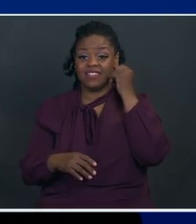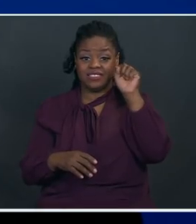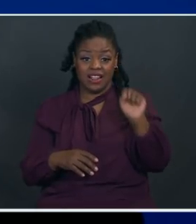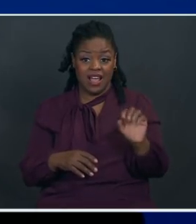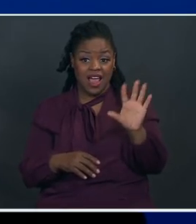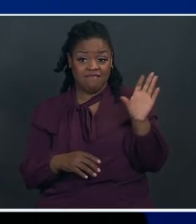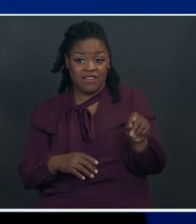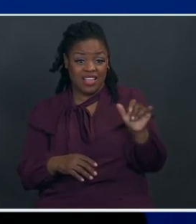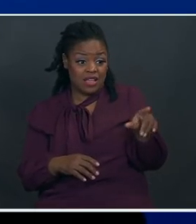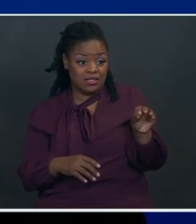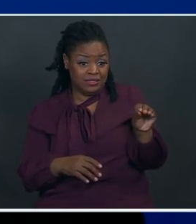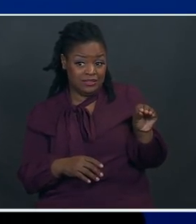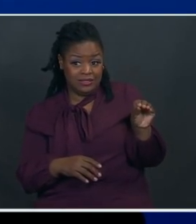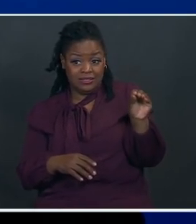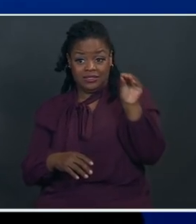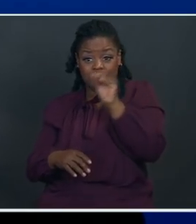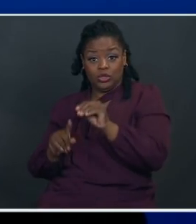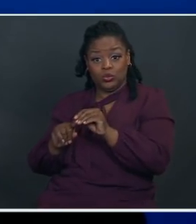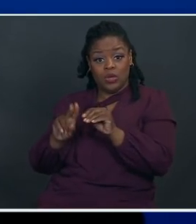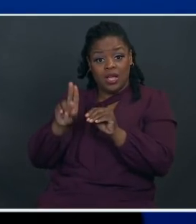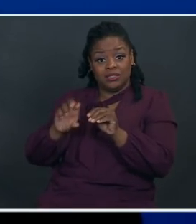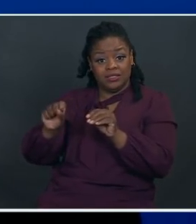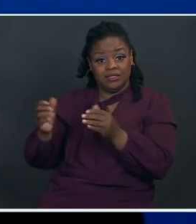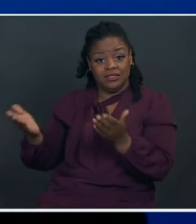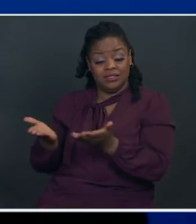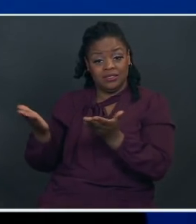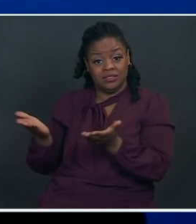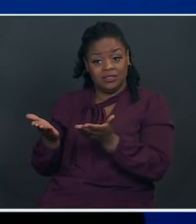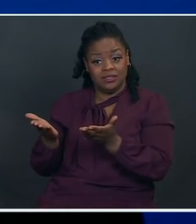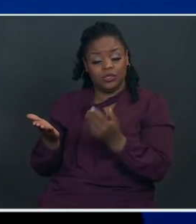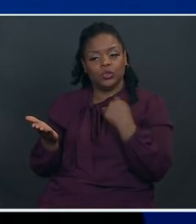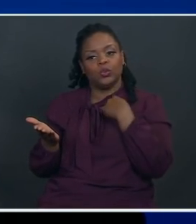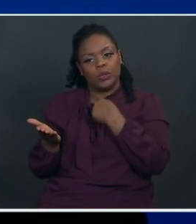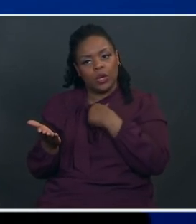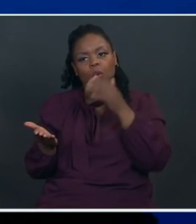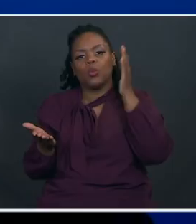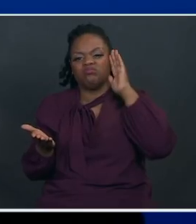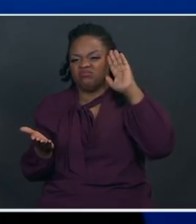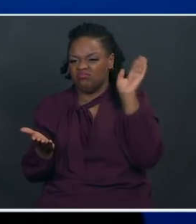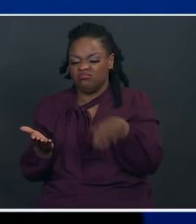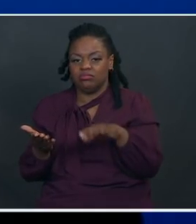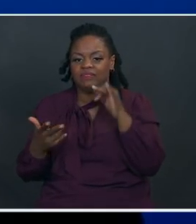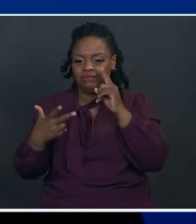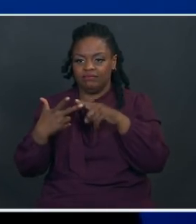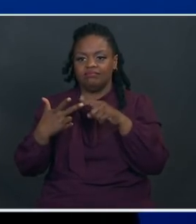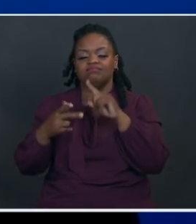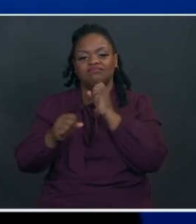that particular lineage that would take a sense -- seat itself in the United States.